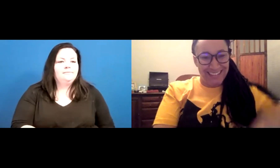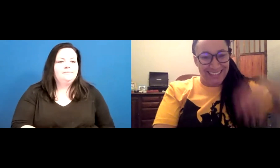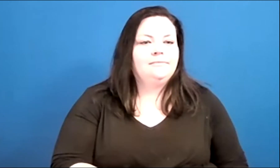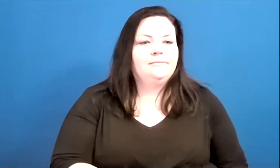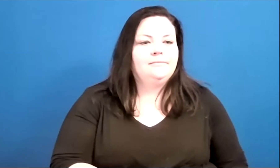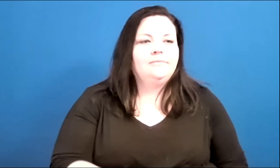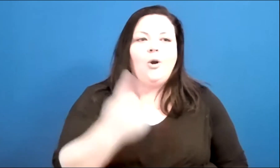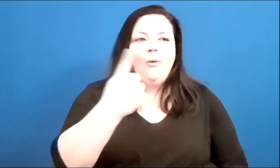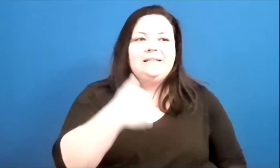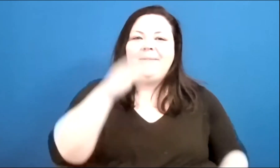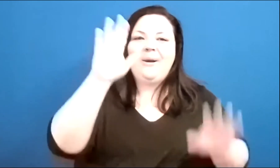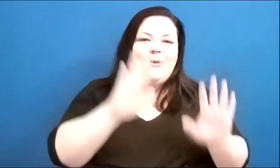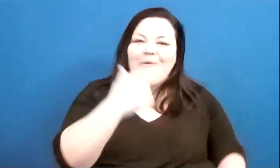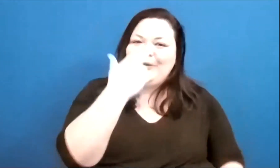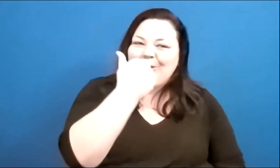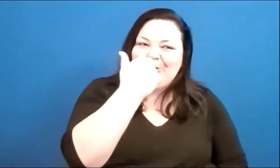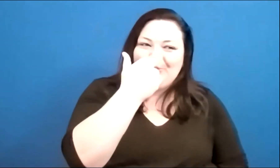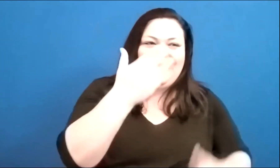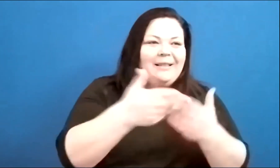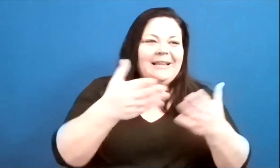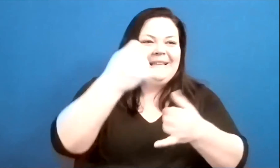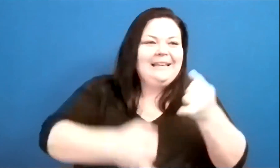humor, like, wonderful thing at the end of your poems, I love it, thank you.